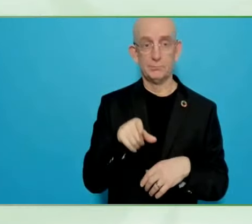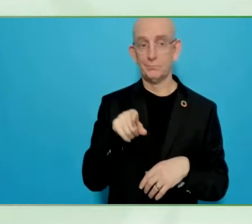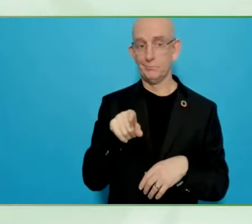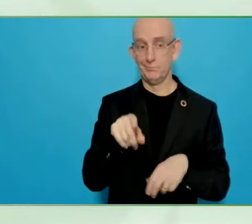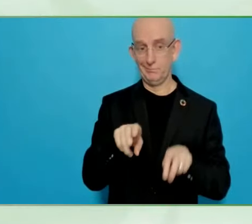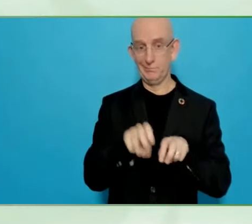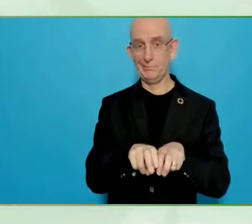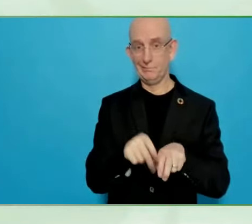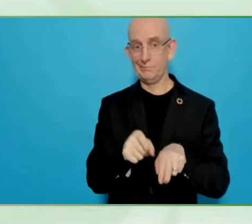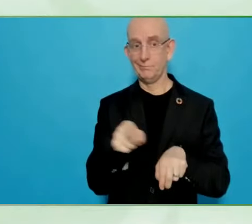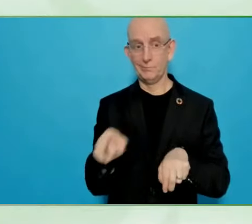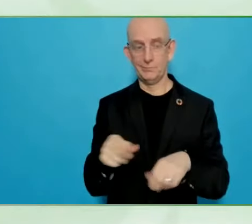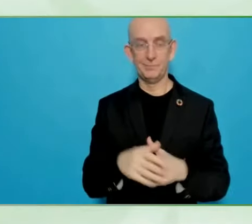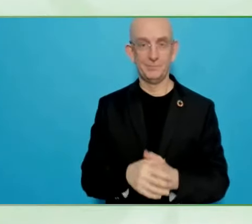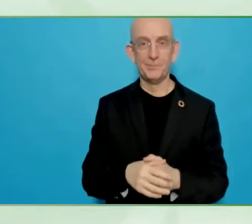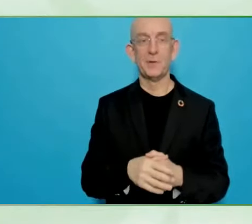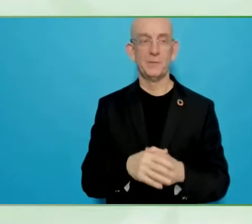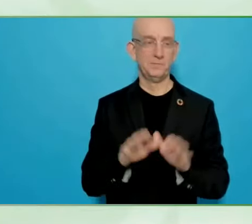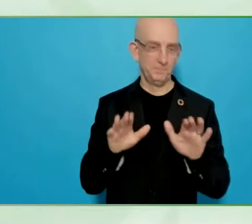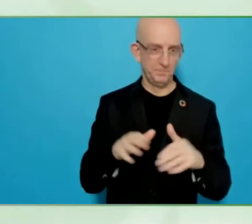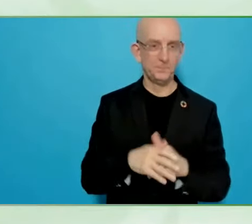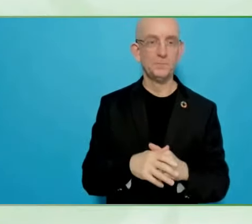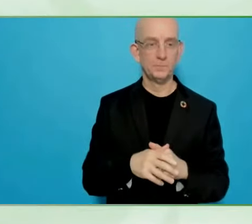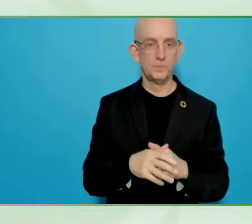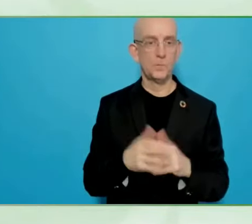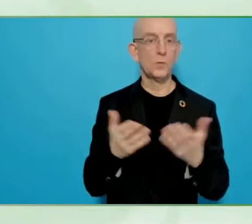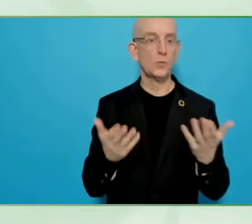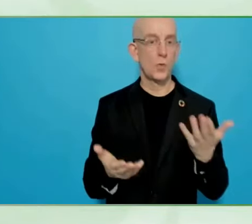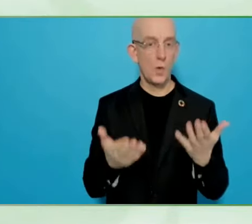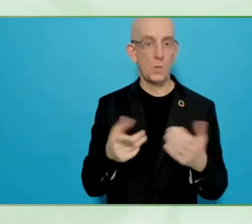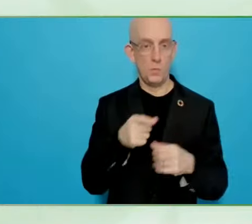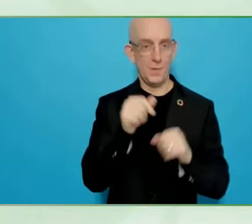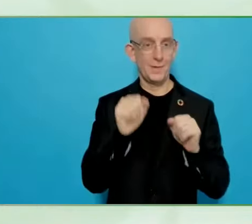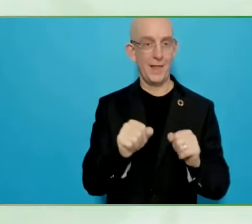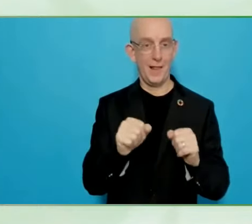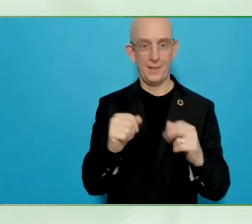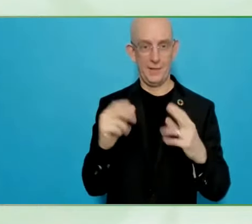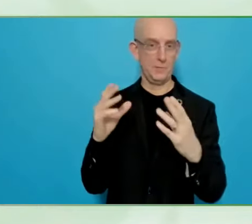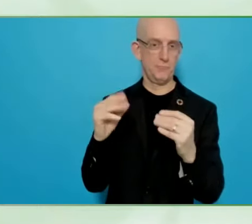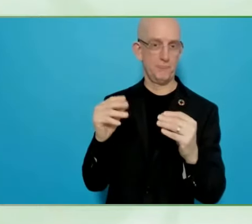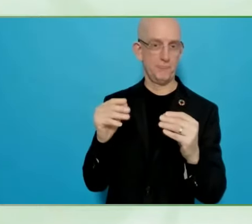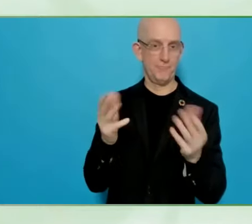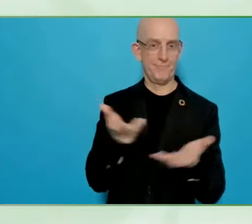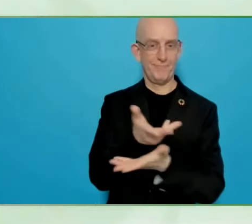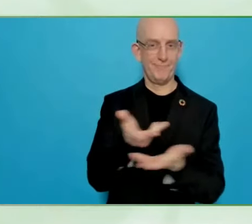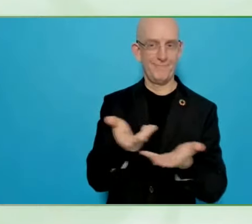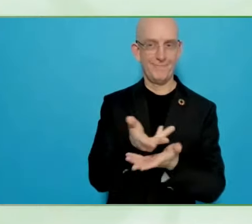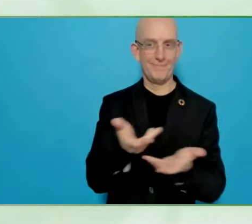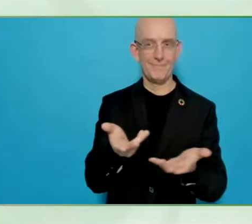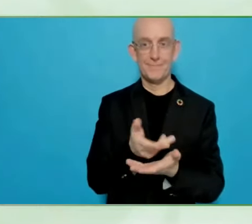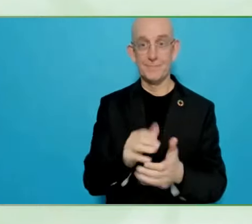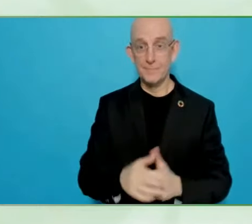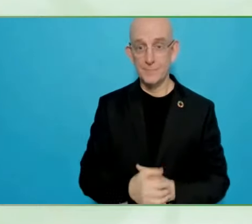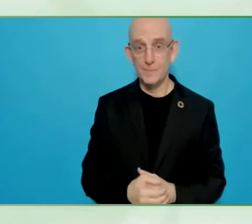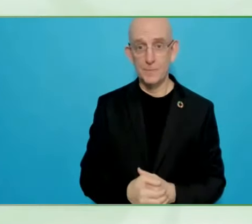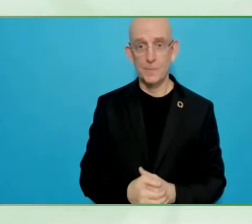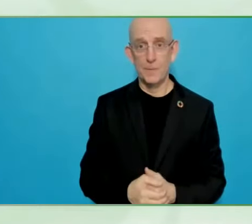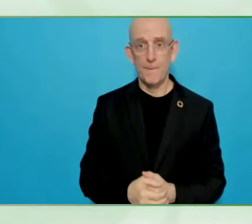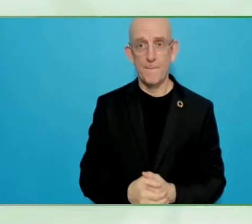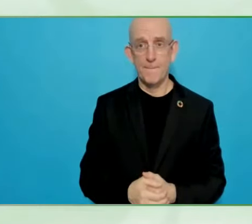Exactly see what the priorities are at national level, we are also